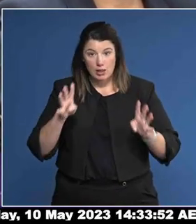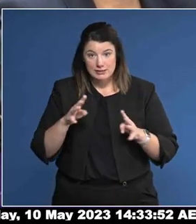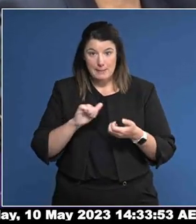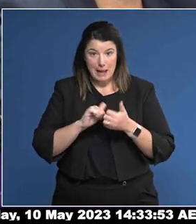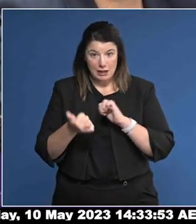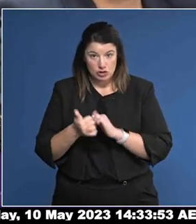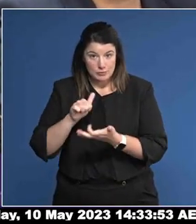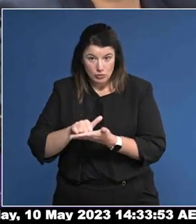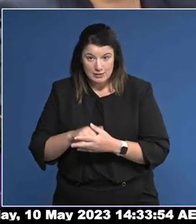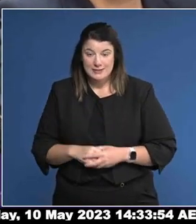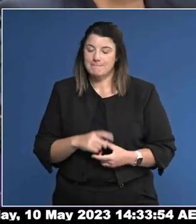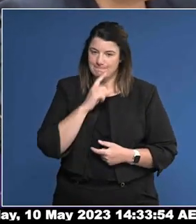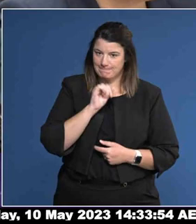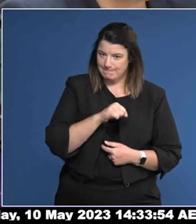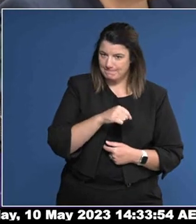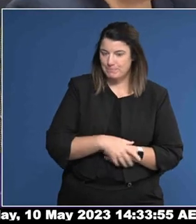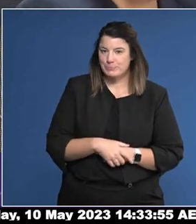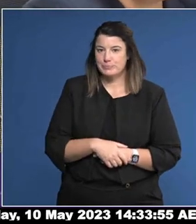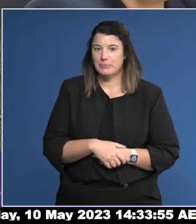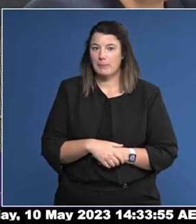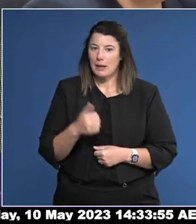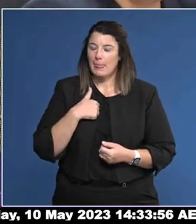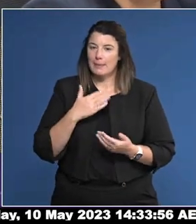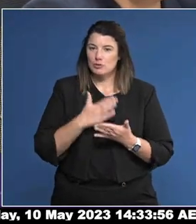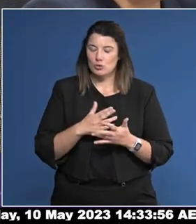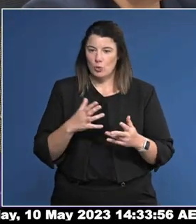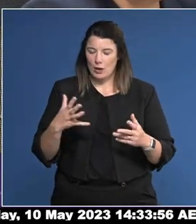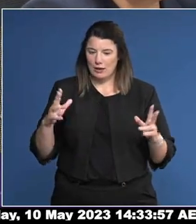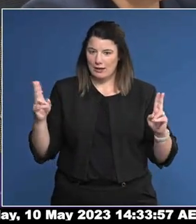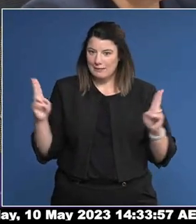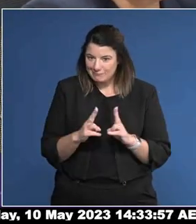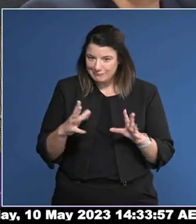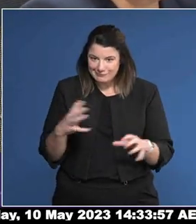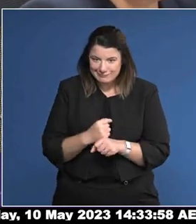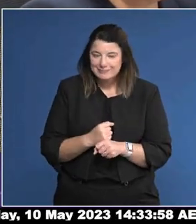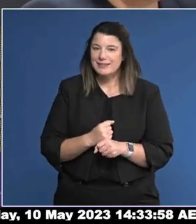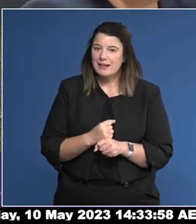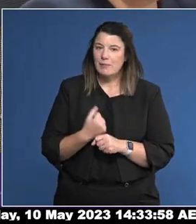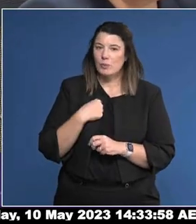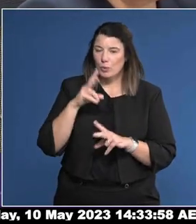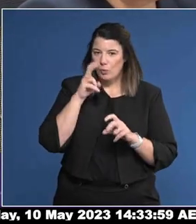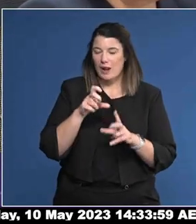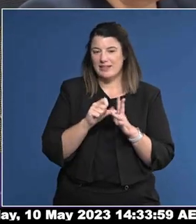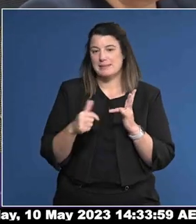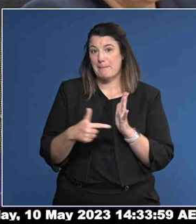Yes. I'm sure there is an acronym for that, but I might just refer to it as the department, if that's convenient.